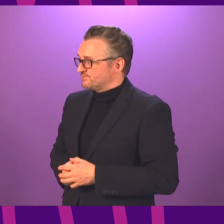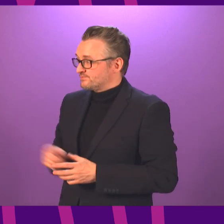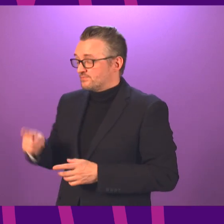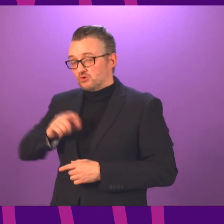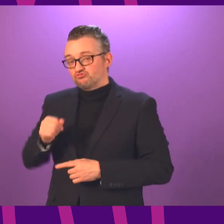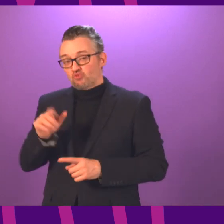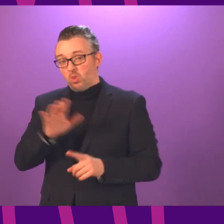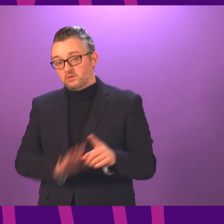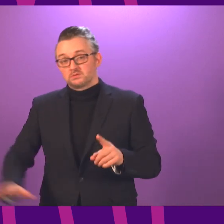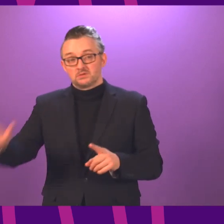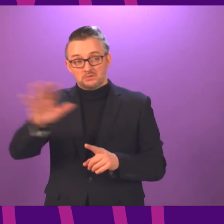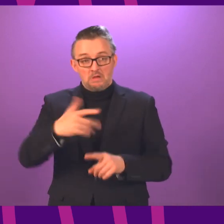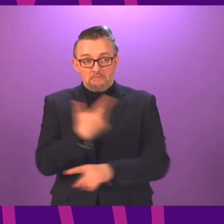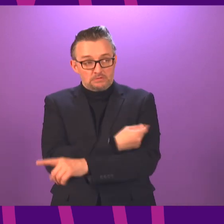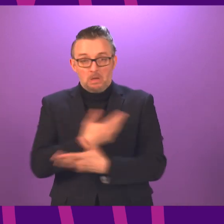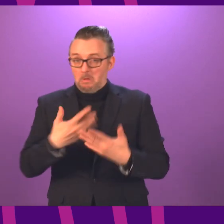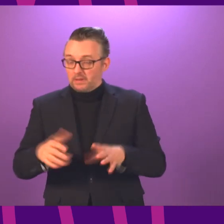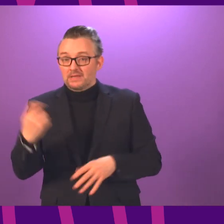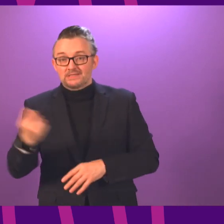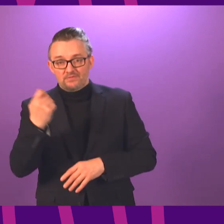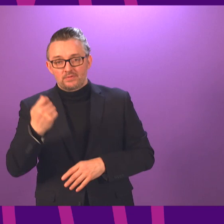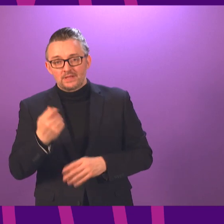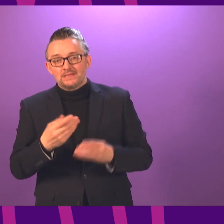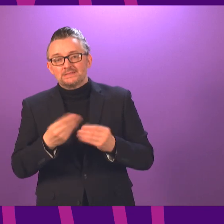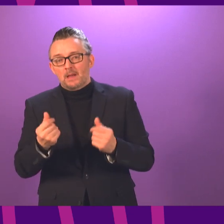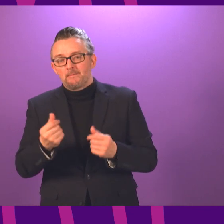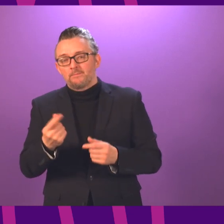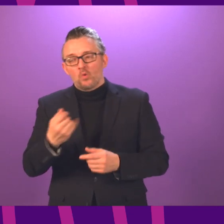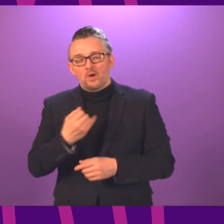has been remarkably successful. However, some vulnerable 16 and 17-year-olds who are at